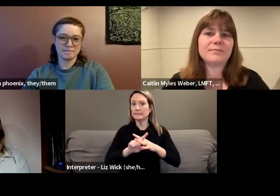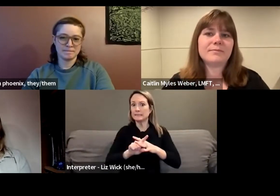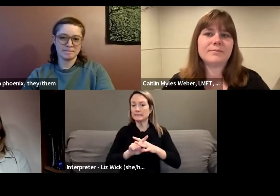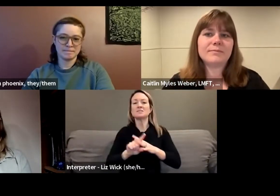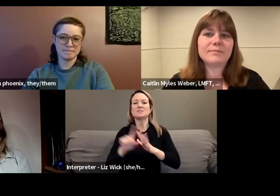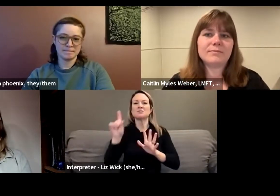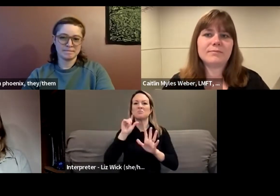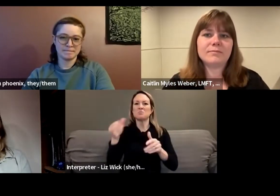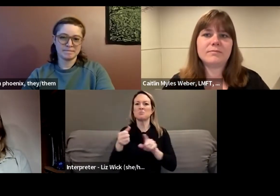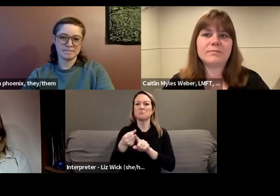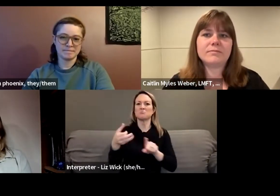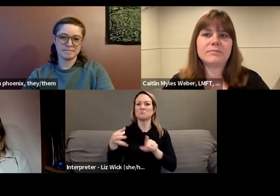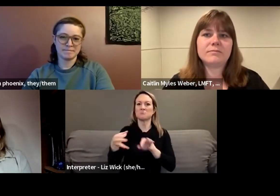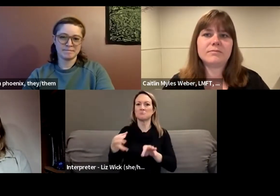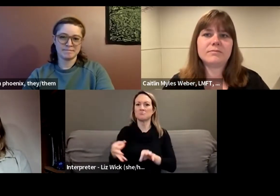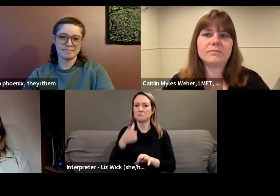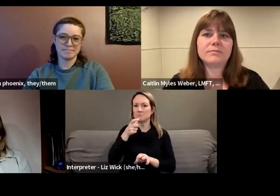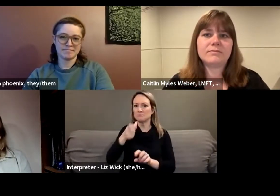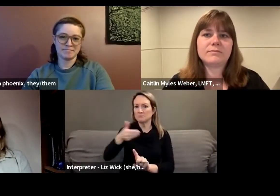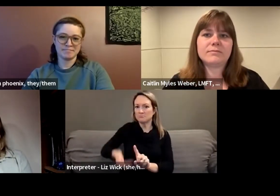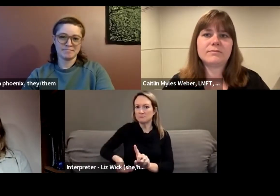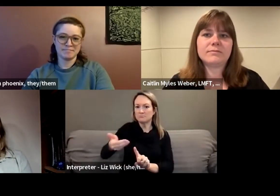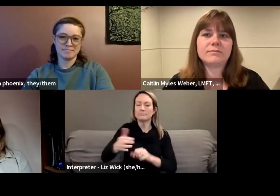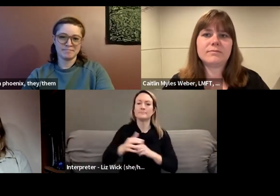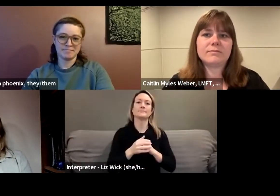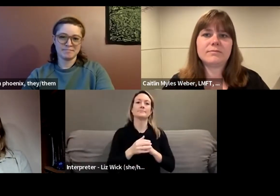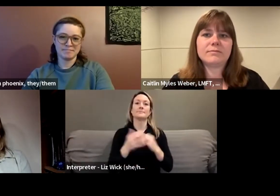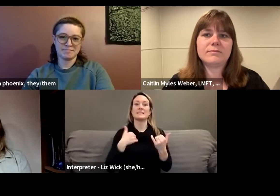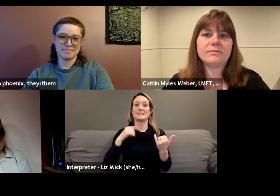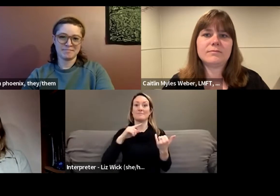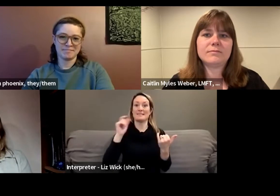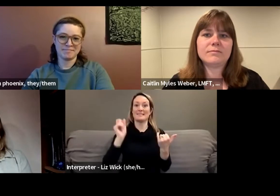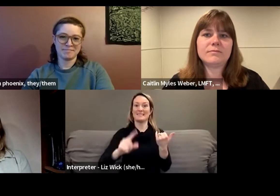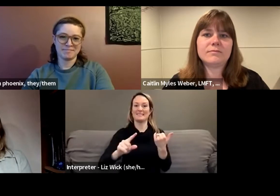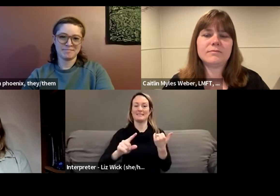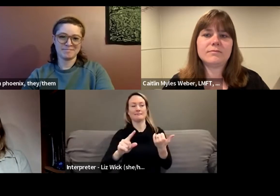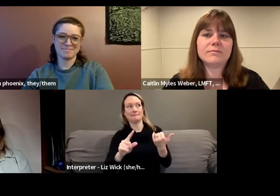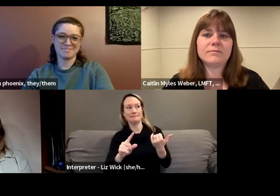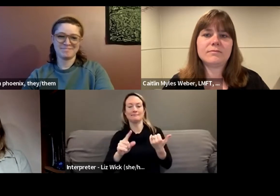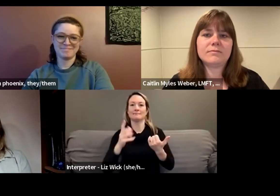So I wanna ask a question which does go against FORGE's kind of alignment of things,